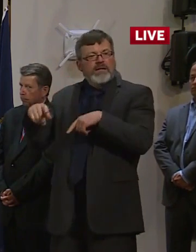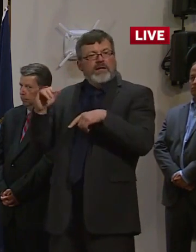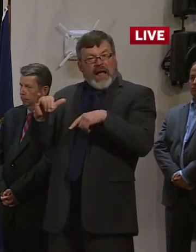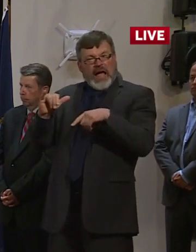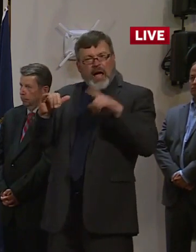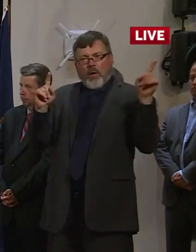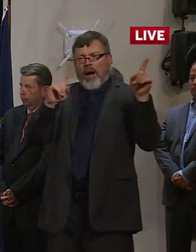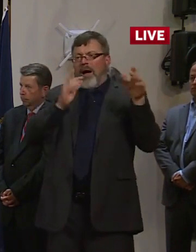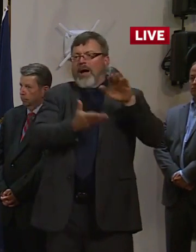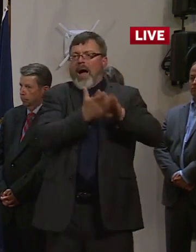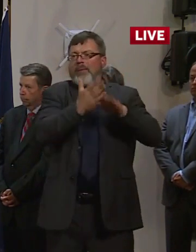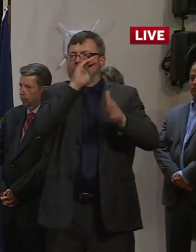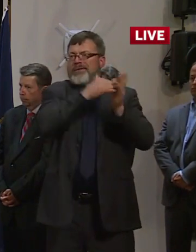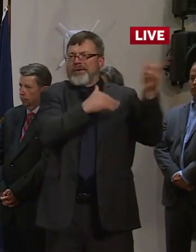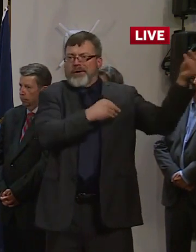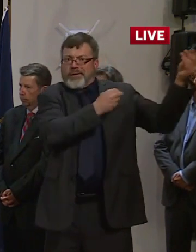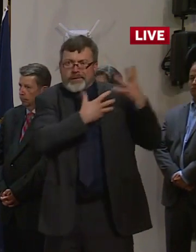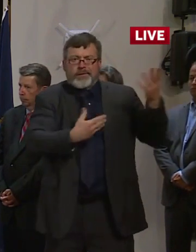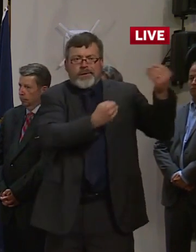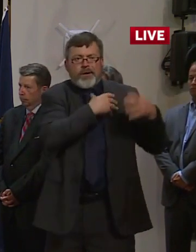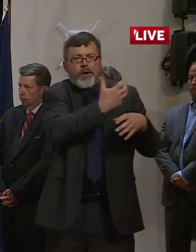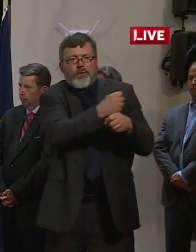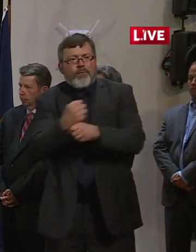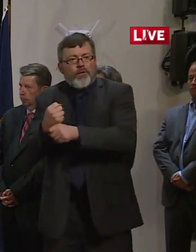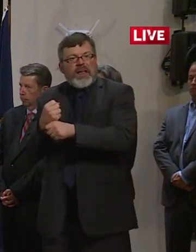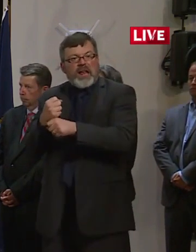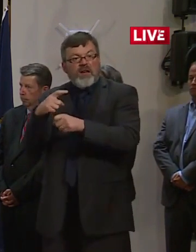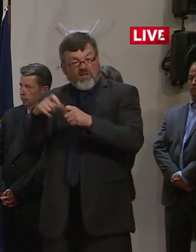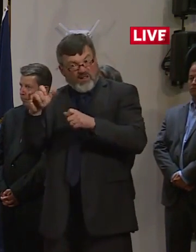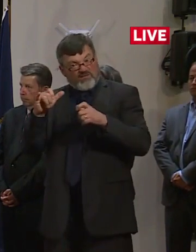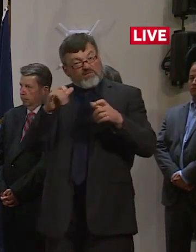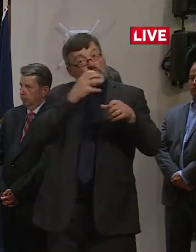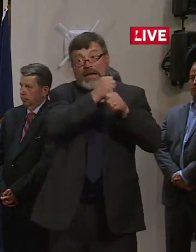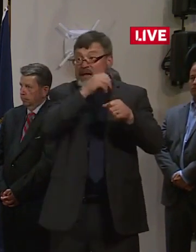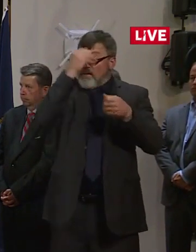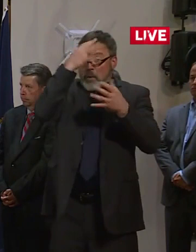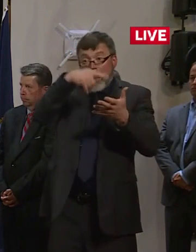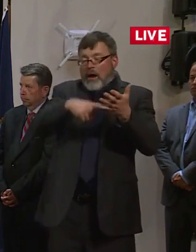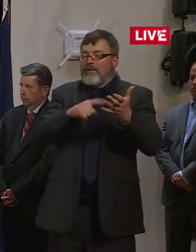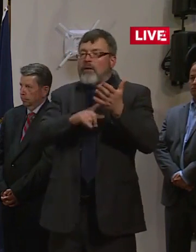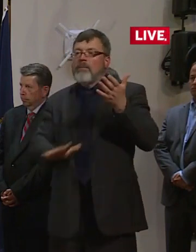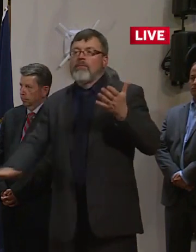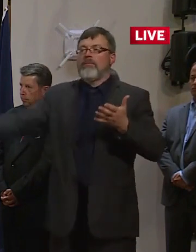JOINT S EOC HEALTH OPERATIONS CENTER, INCLUDING HUNDREDS OF